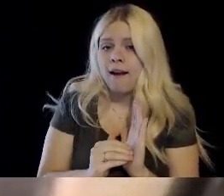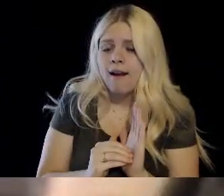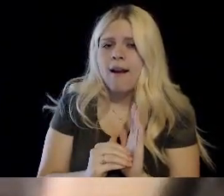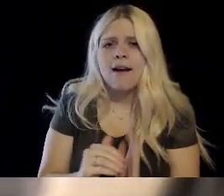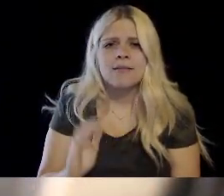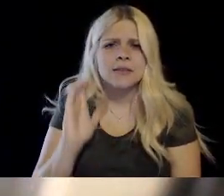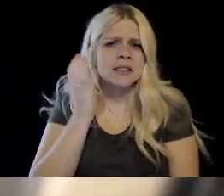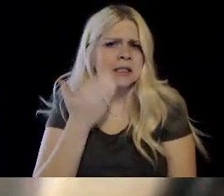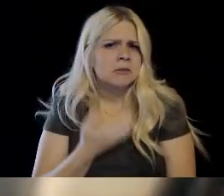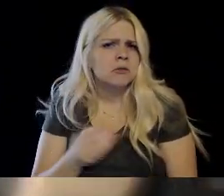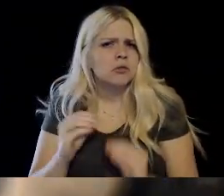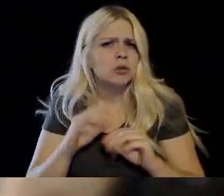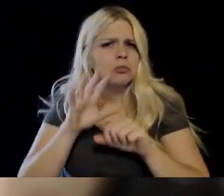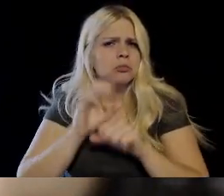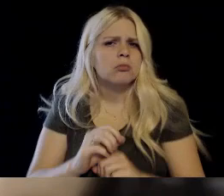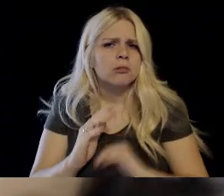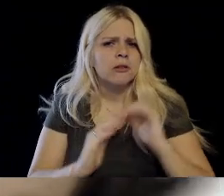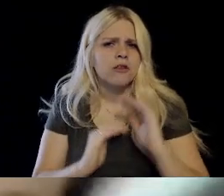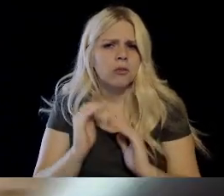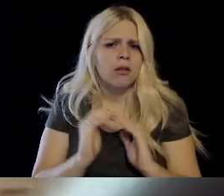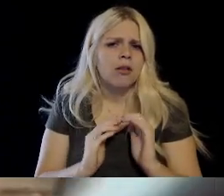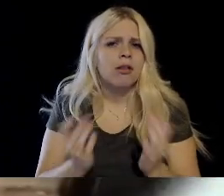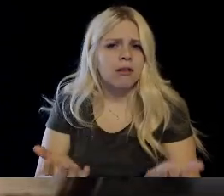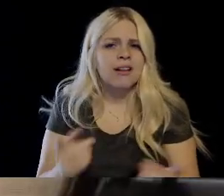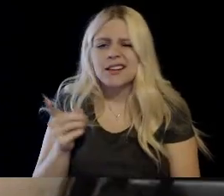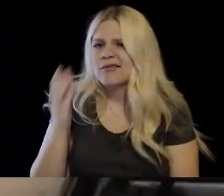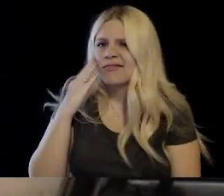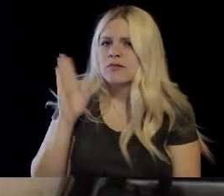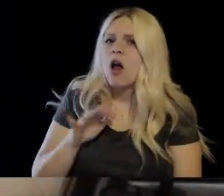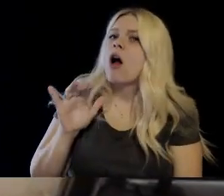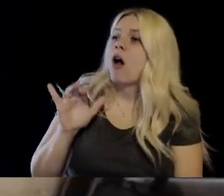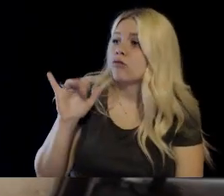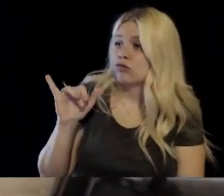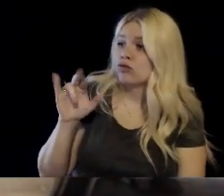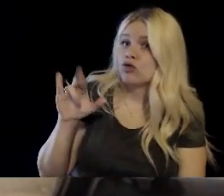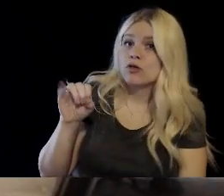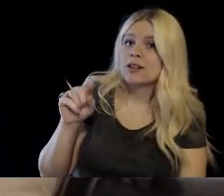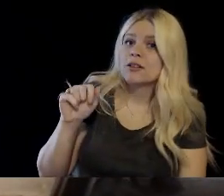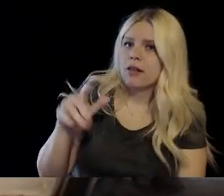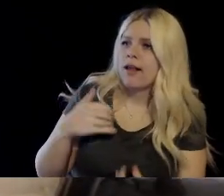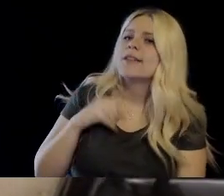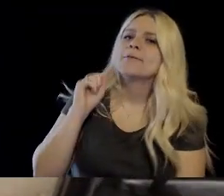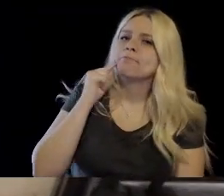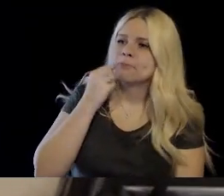time. But he knows that Crystals got the snacks. And Michelle's got snacks on the other side. So.